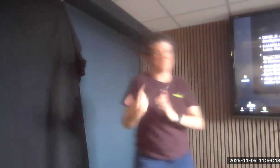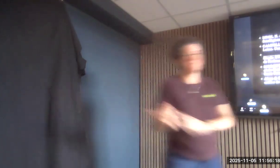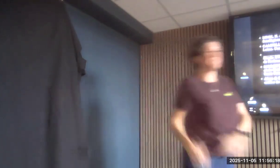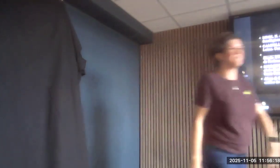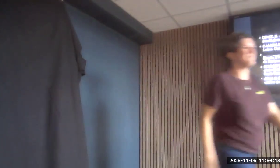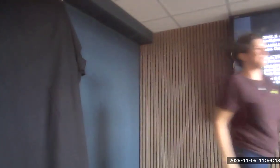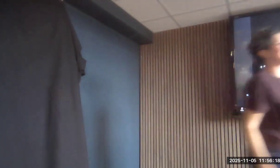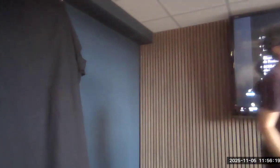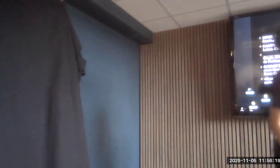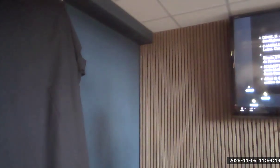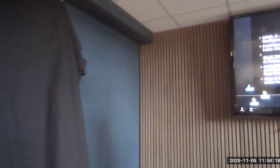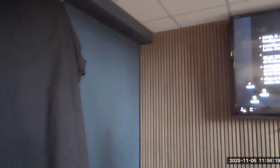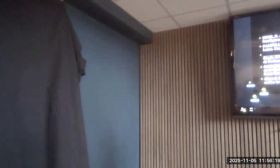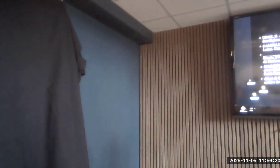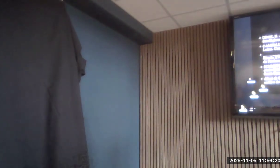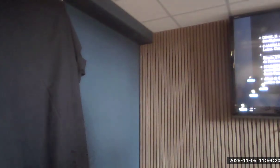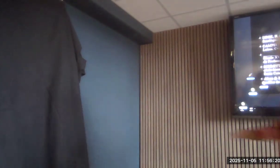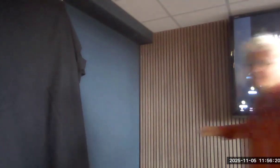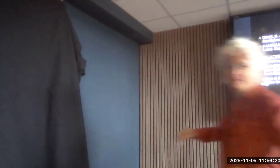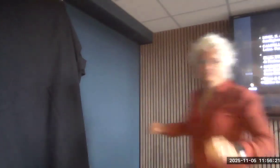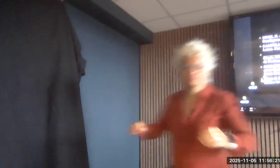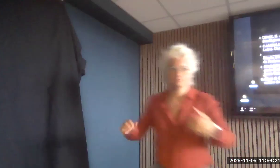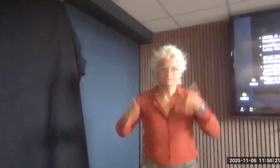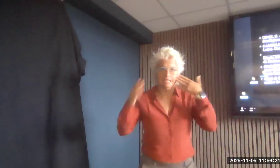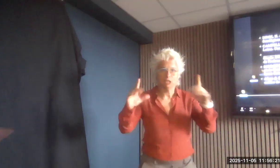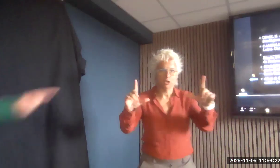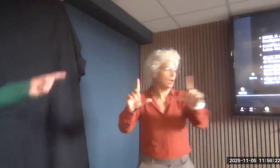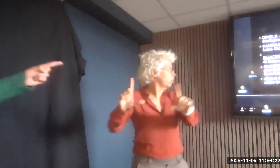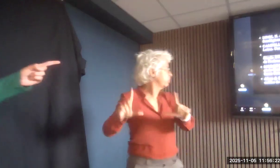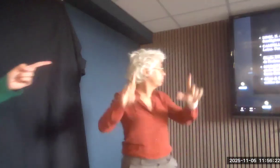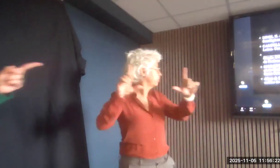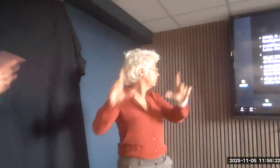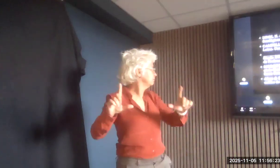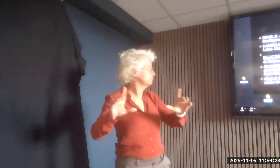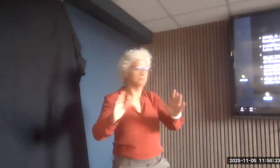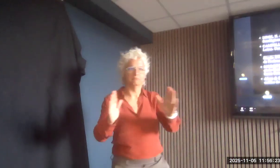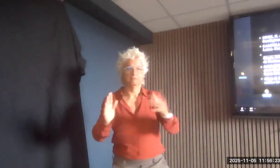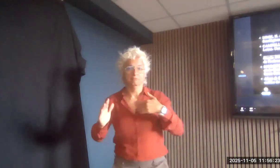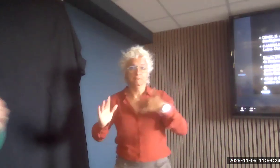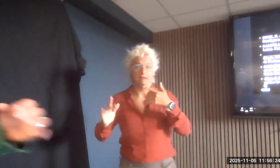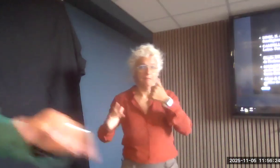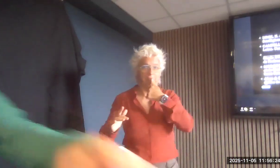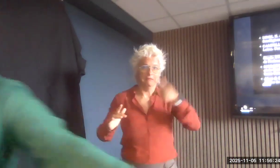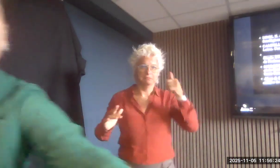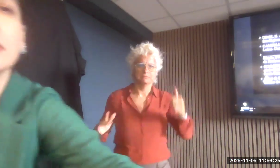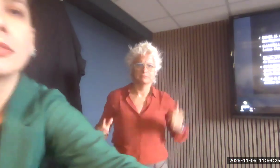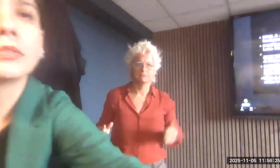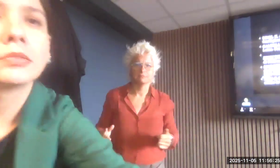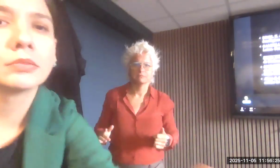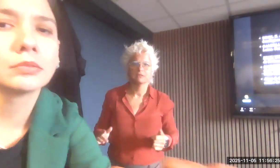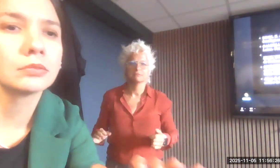Marta, question 1. Just want to make sure I'm in the right spot.